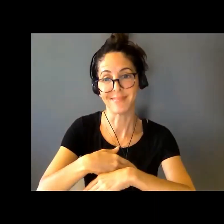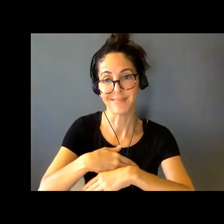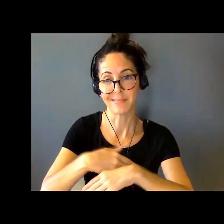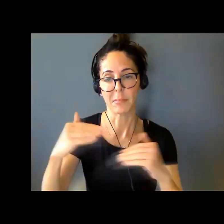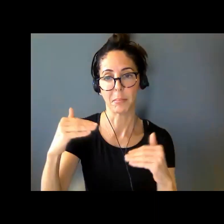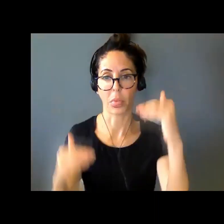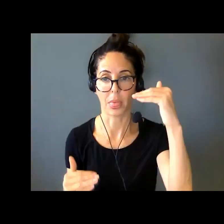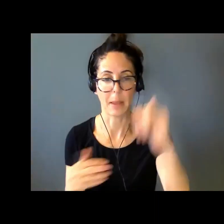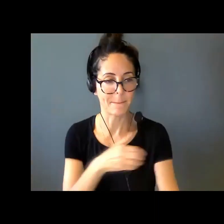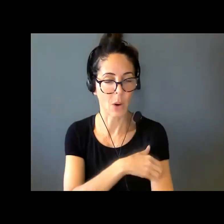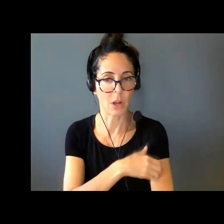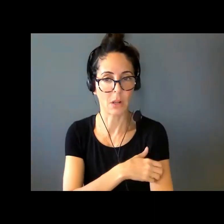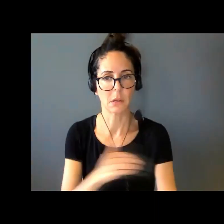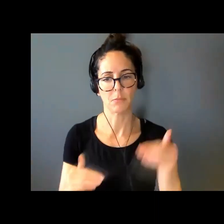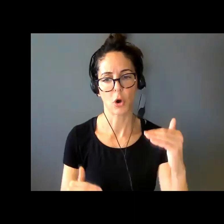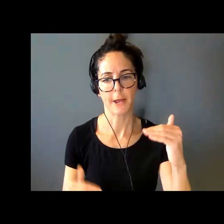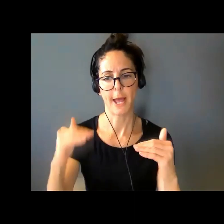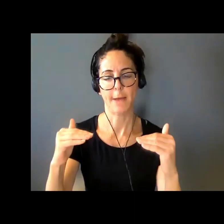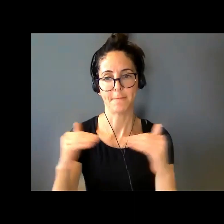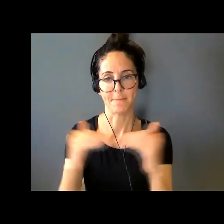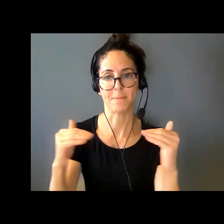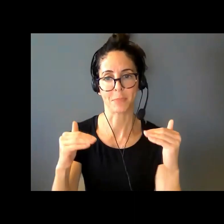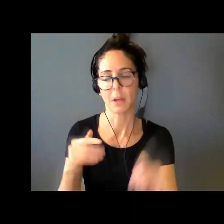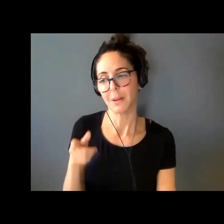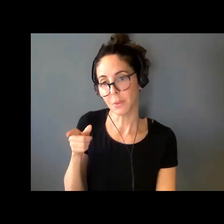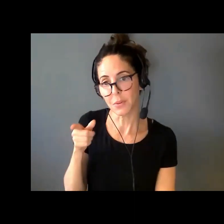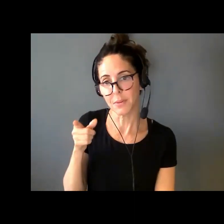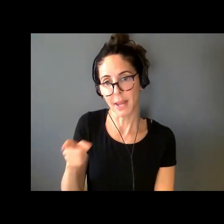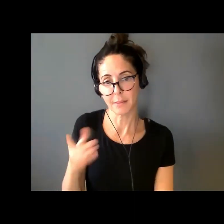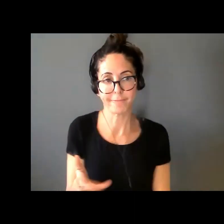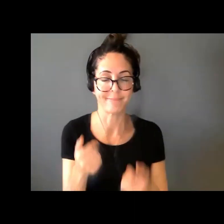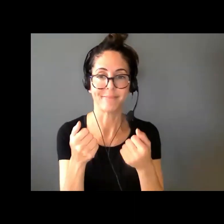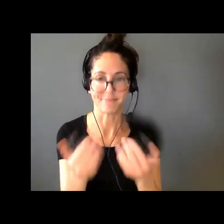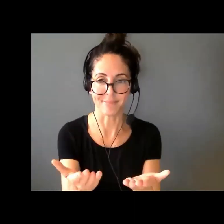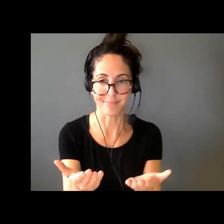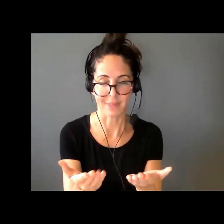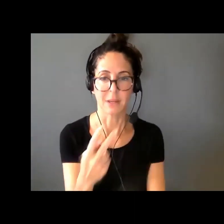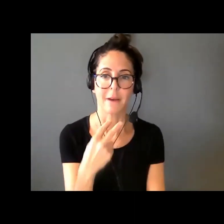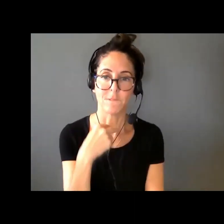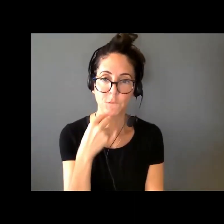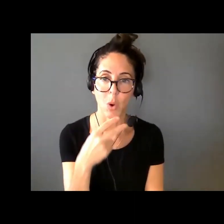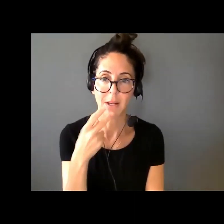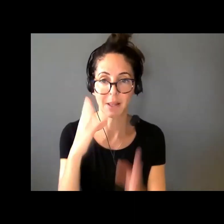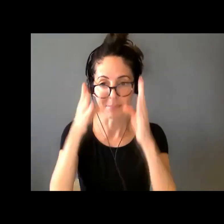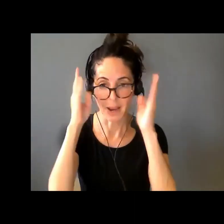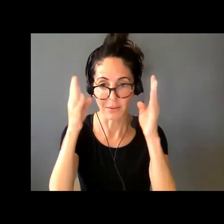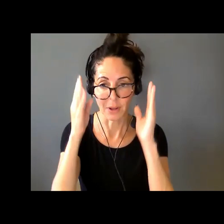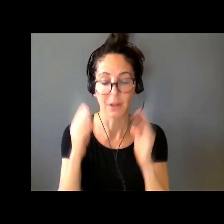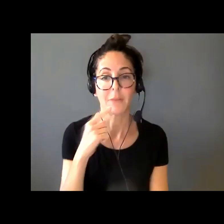and really interact and give the floor to people who are usually underrepresented in research.